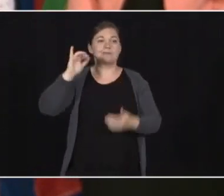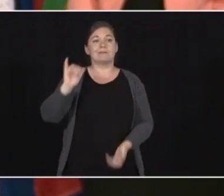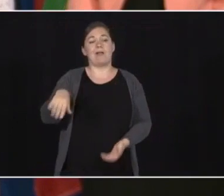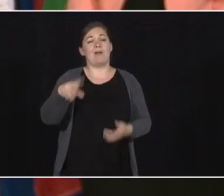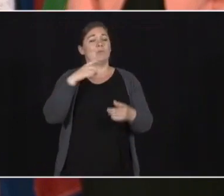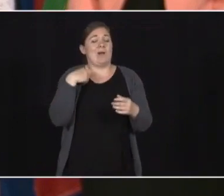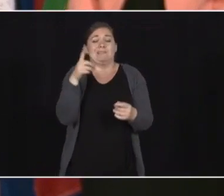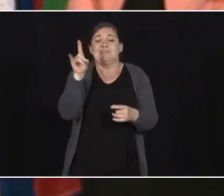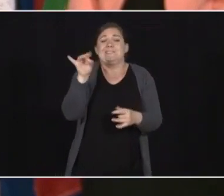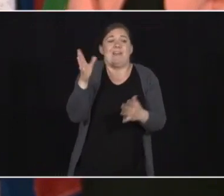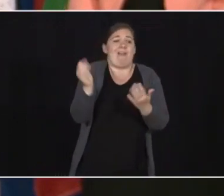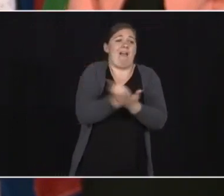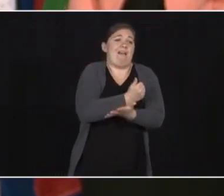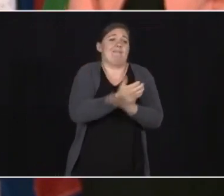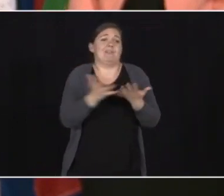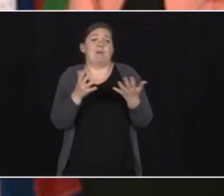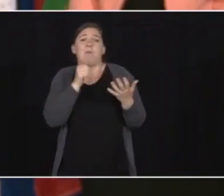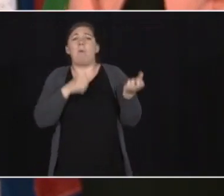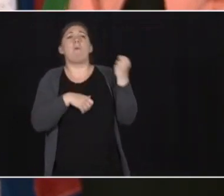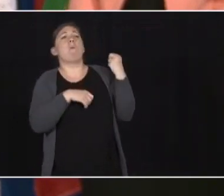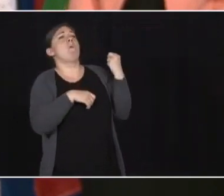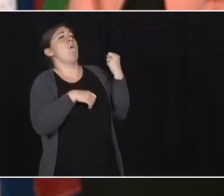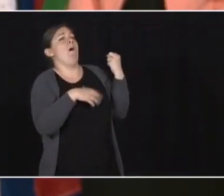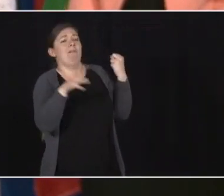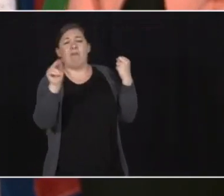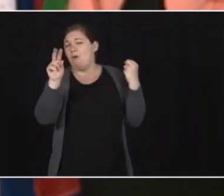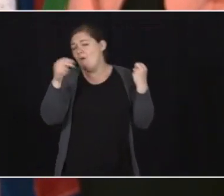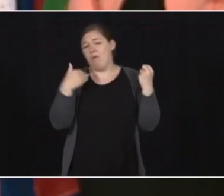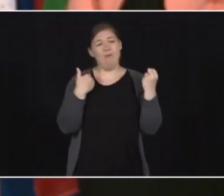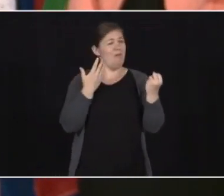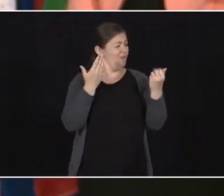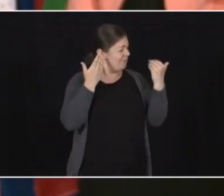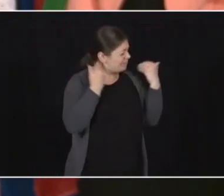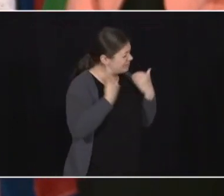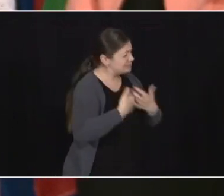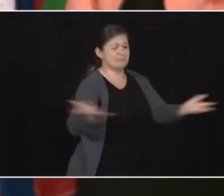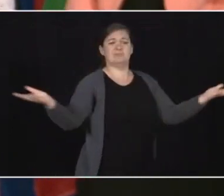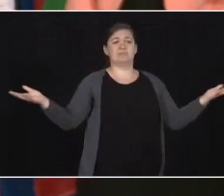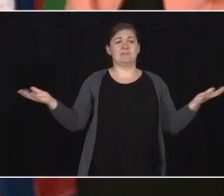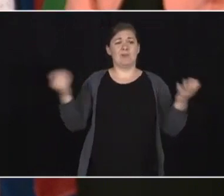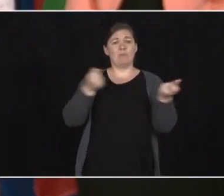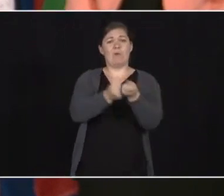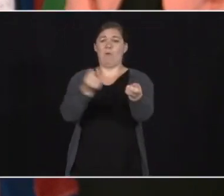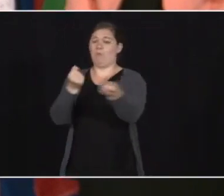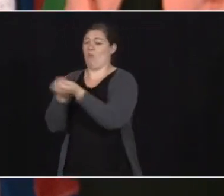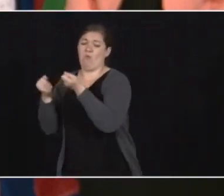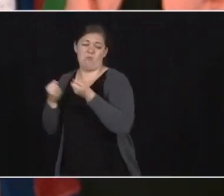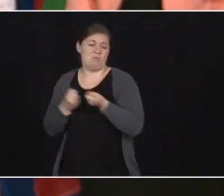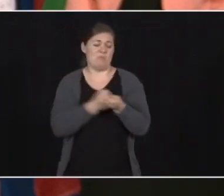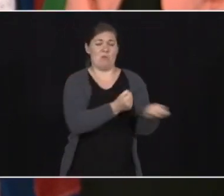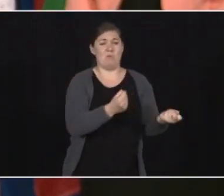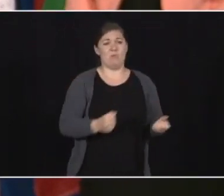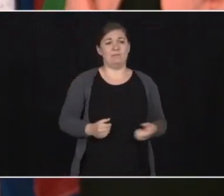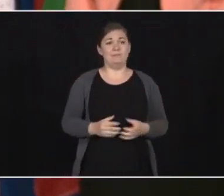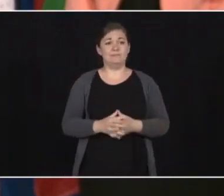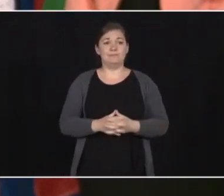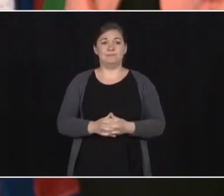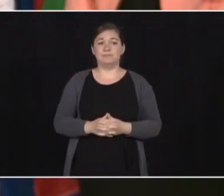We did everything we could. There is nothing we have held back. Nothing when it comes to supporting these homes. It's terrible.